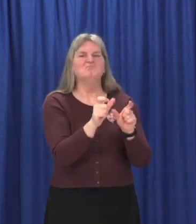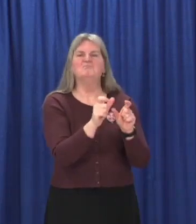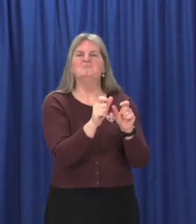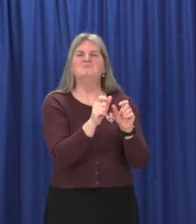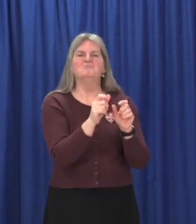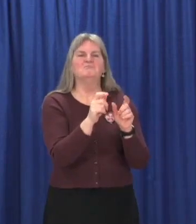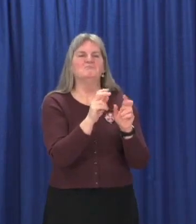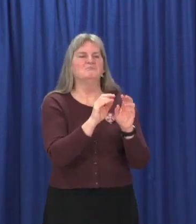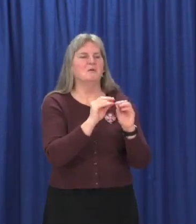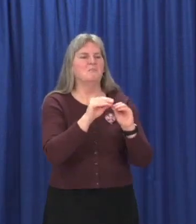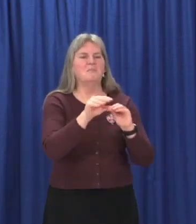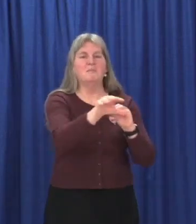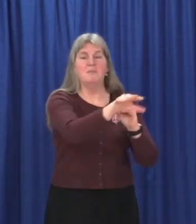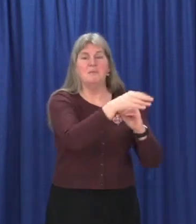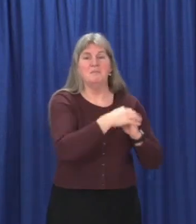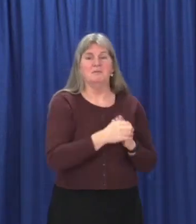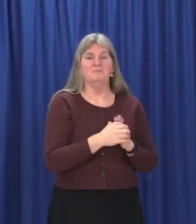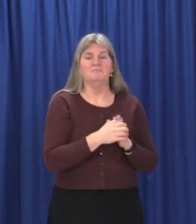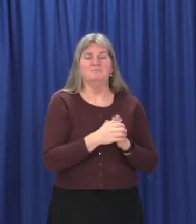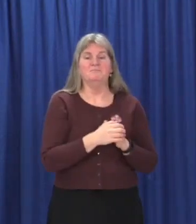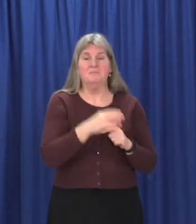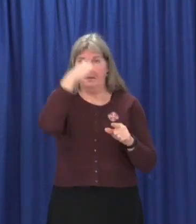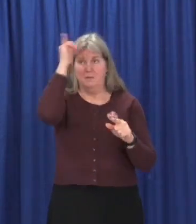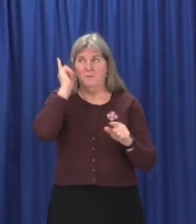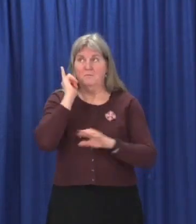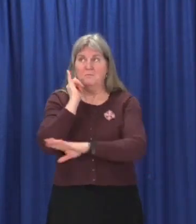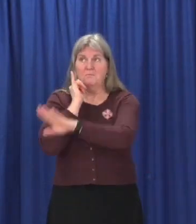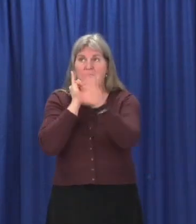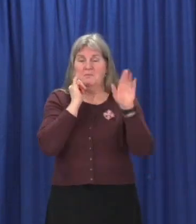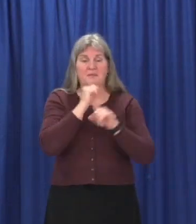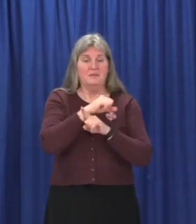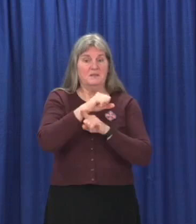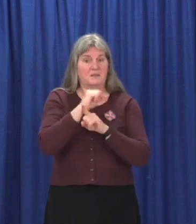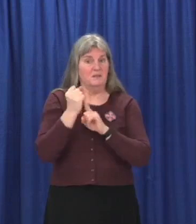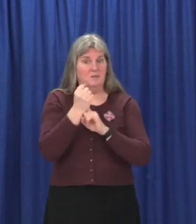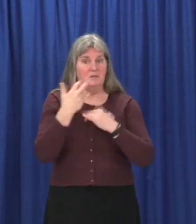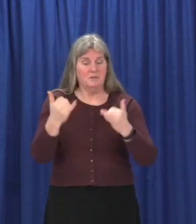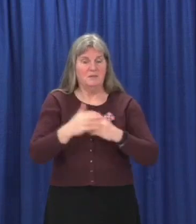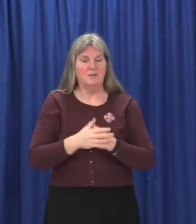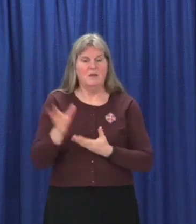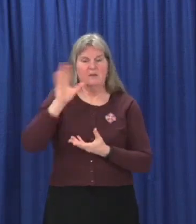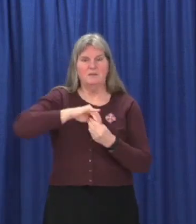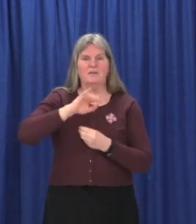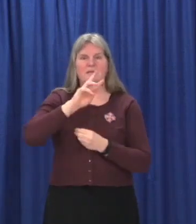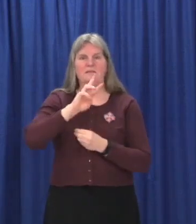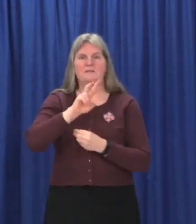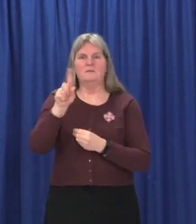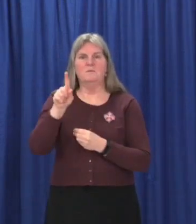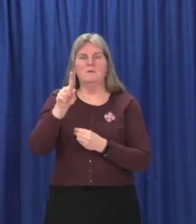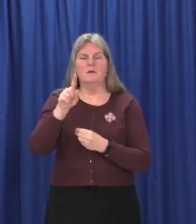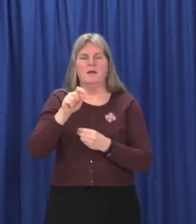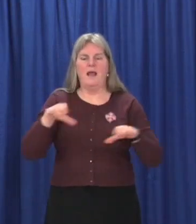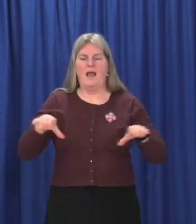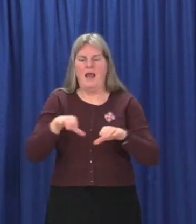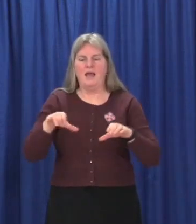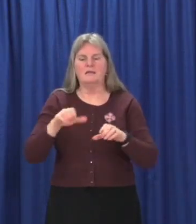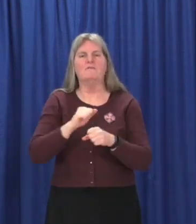Here's what's happening around the territory today. There are currently 61 active cases in the territory,